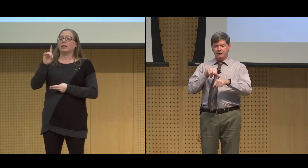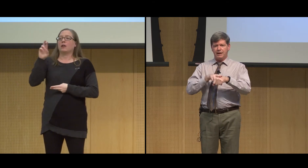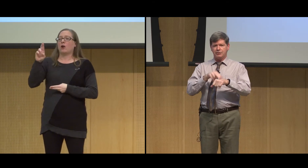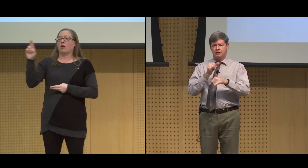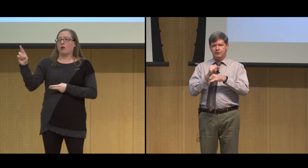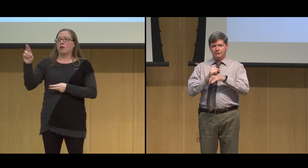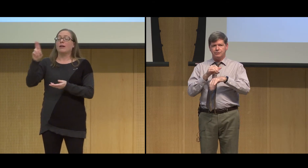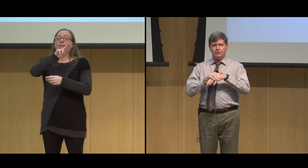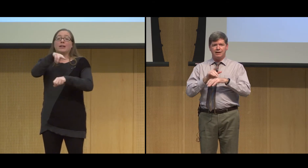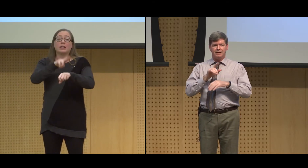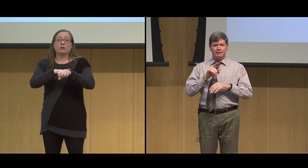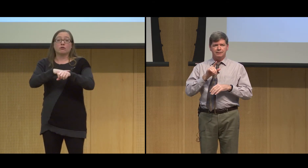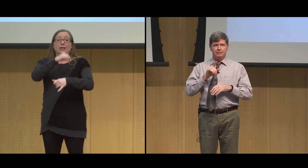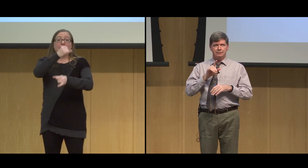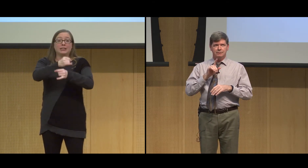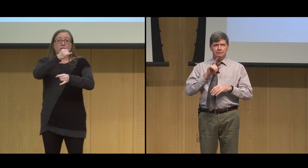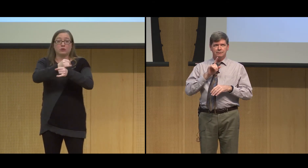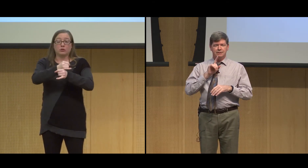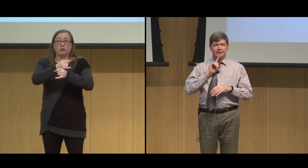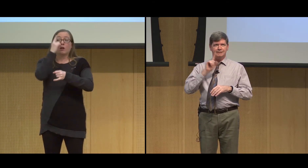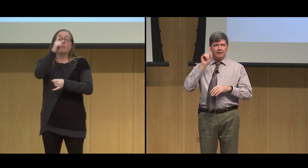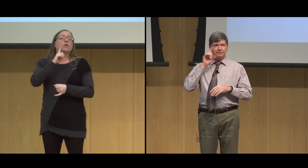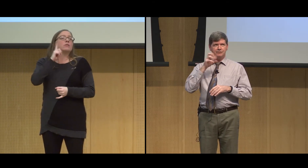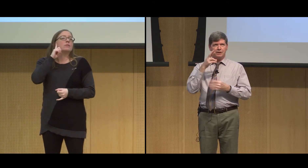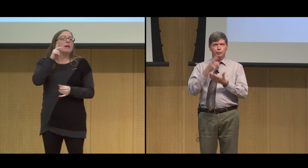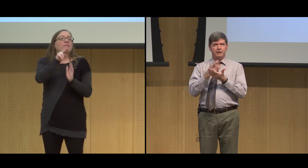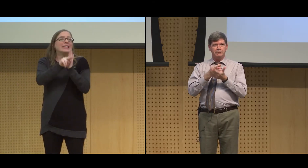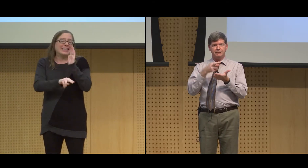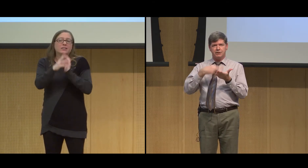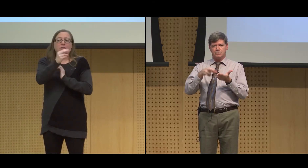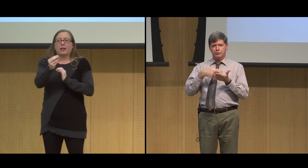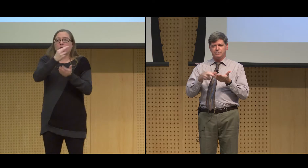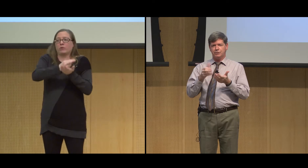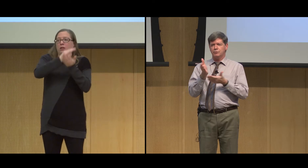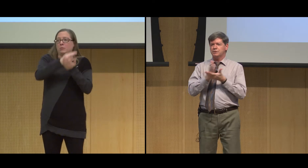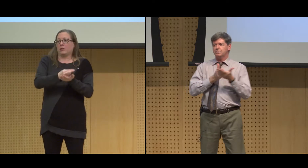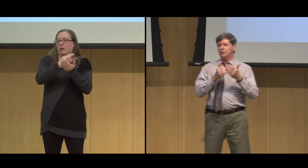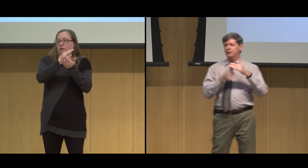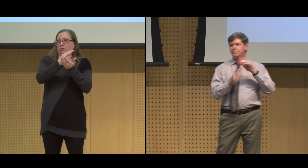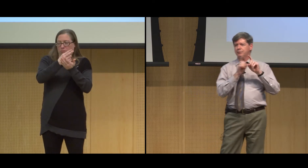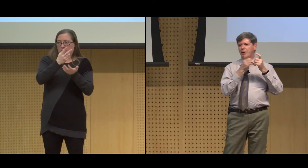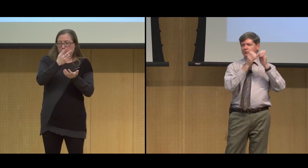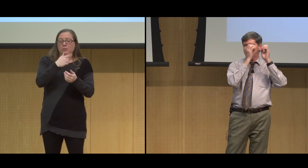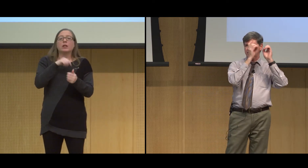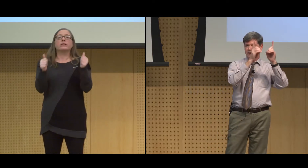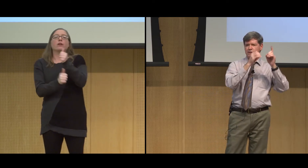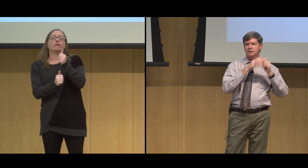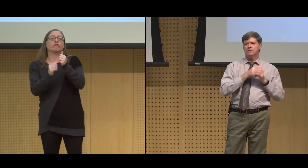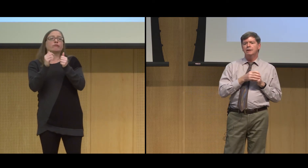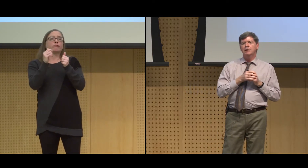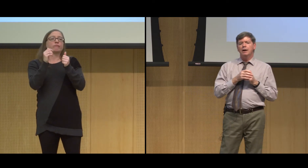the National Institute on--on Deafness and Rehabilitation Research, which is under the Department of Education,